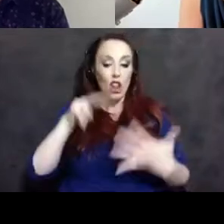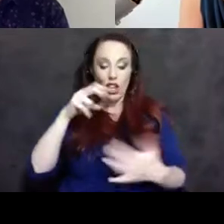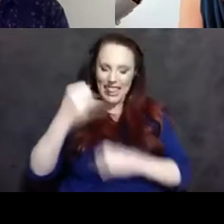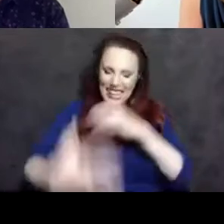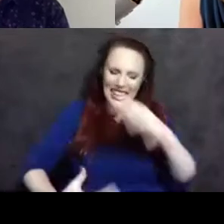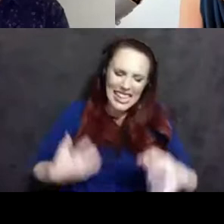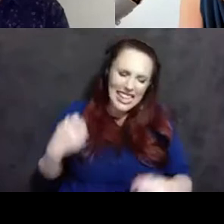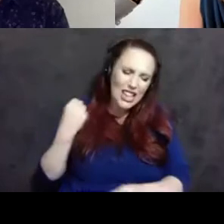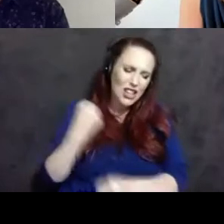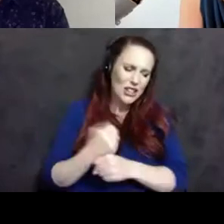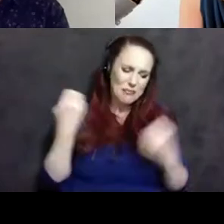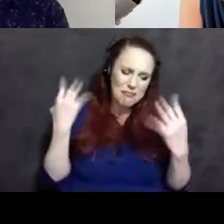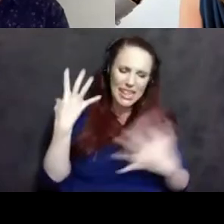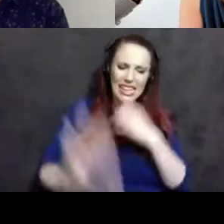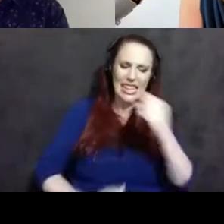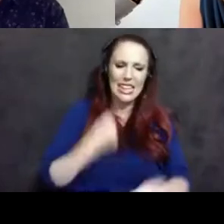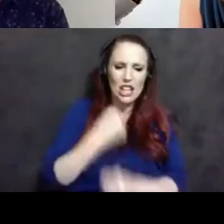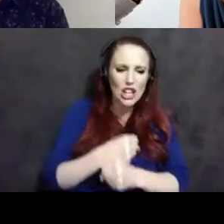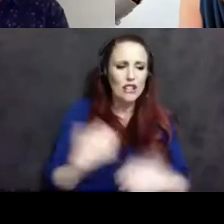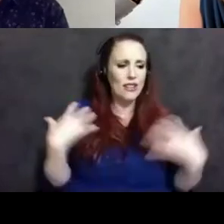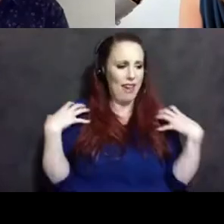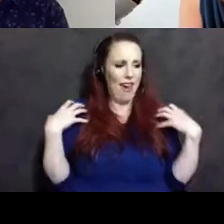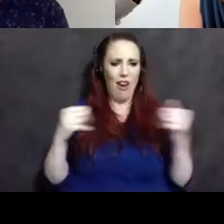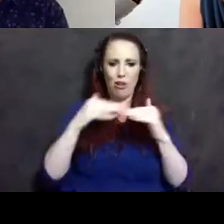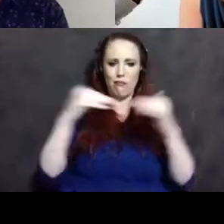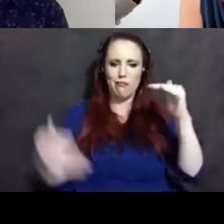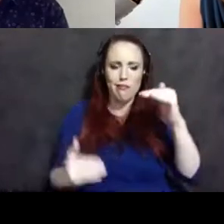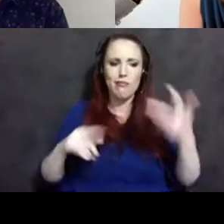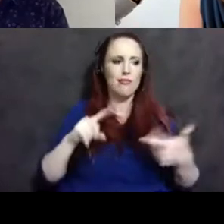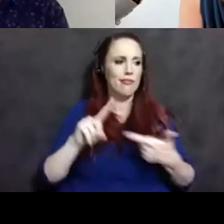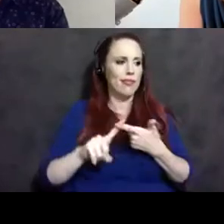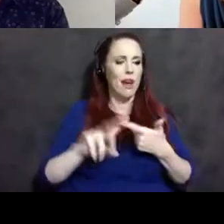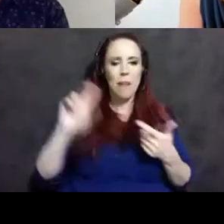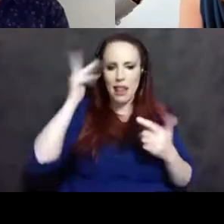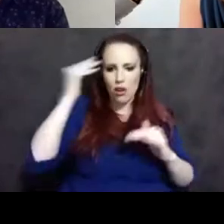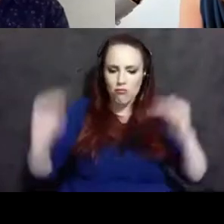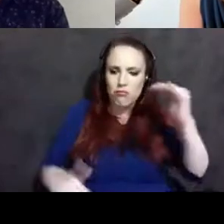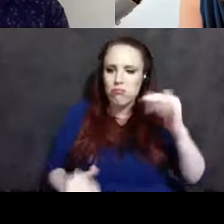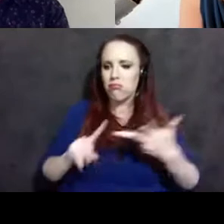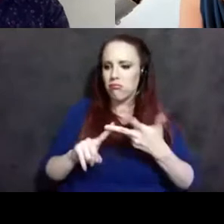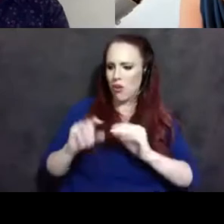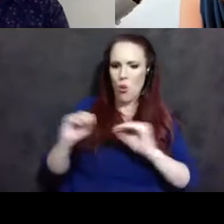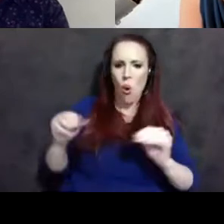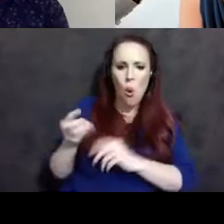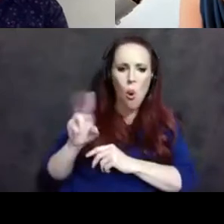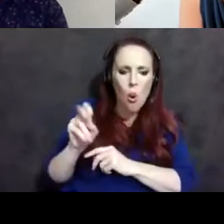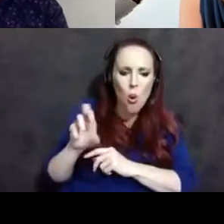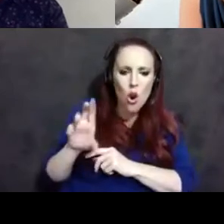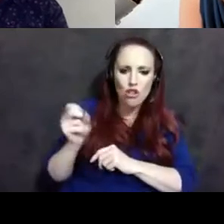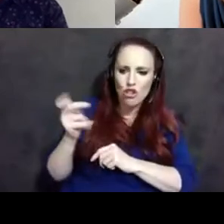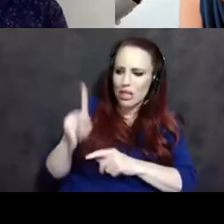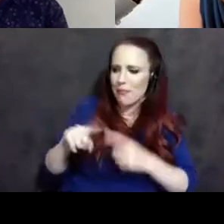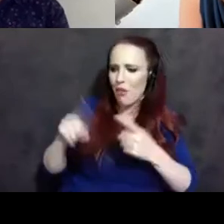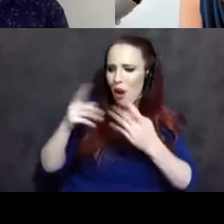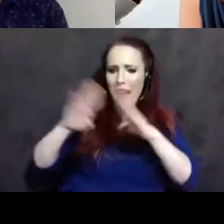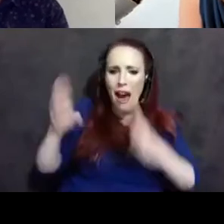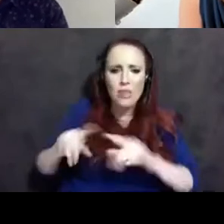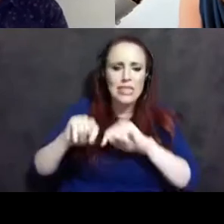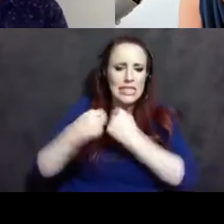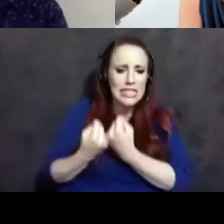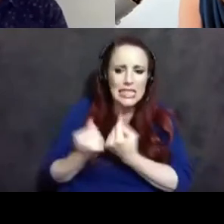Years of lack of ownership of anything, housing, teams, businesses, political office.